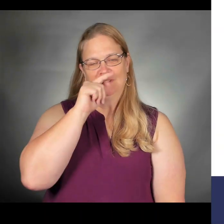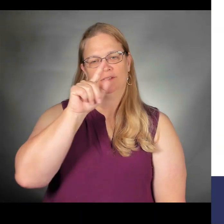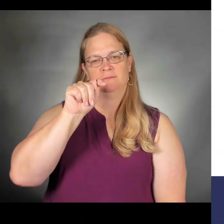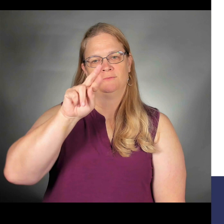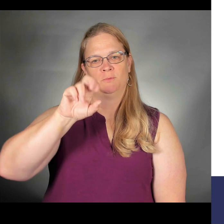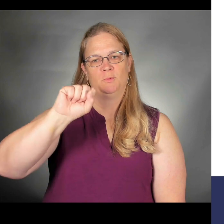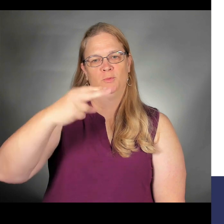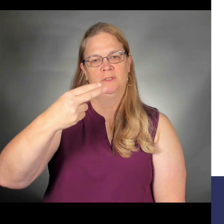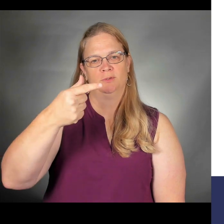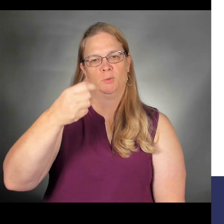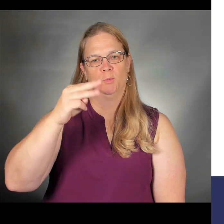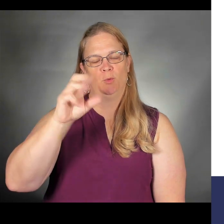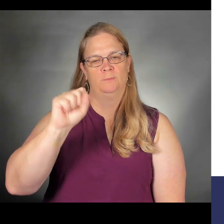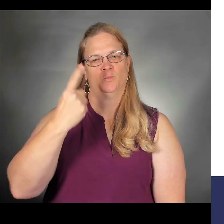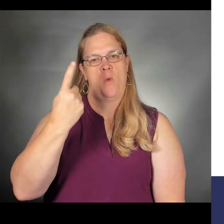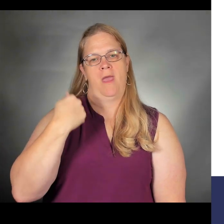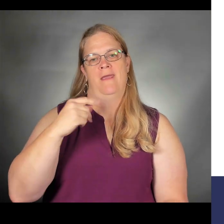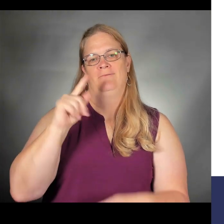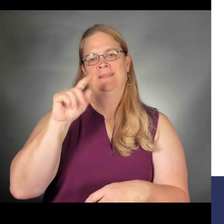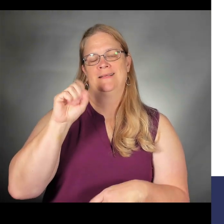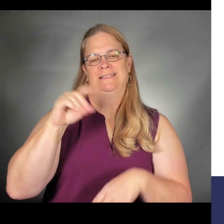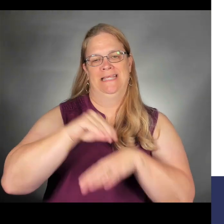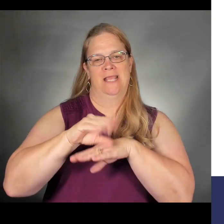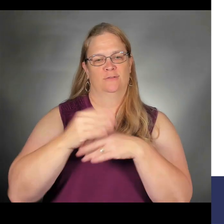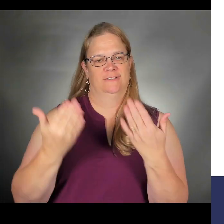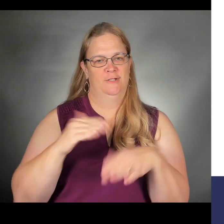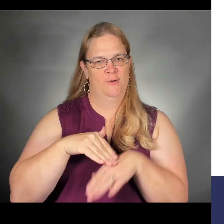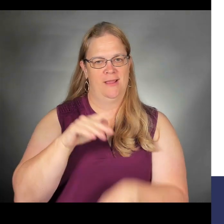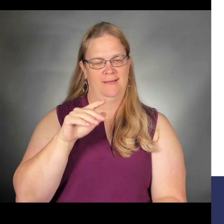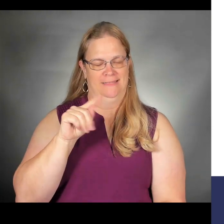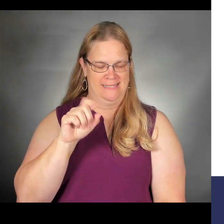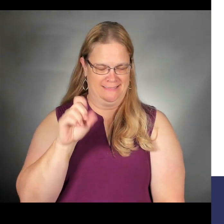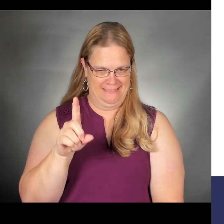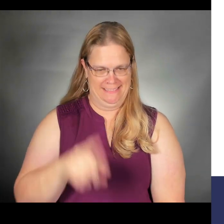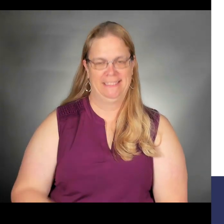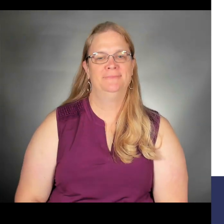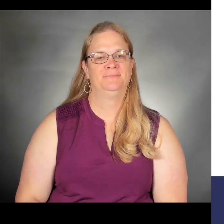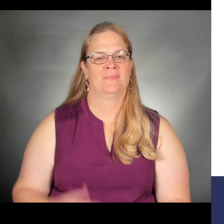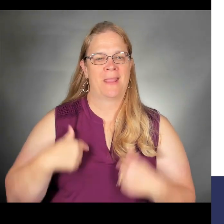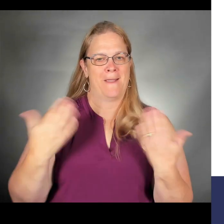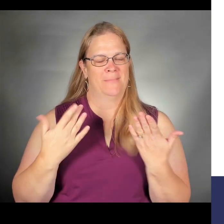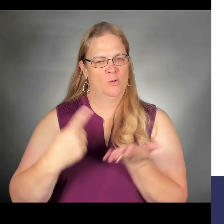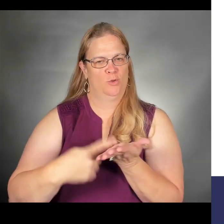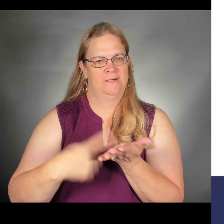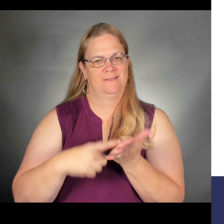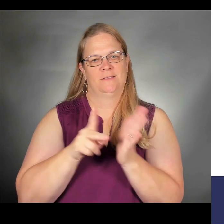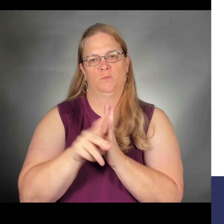Hello, my name is Trish Grooms and I'm one of the TSD counselors here at Texas School for the Deaf.